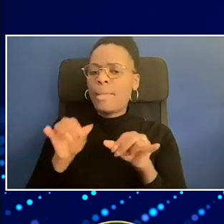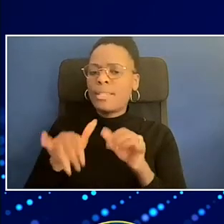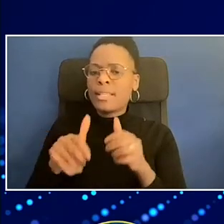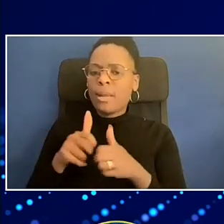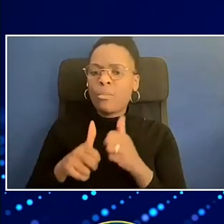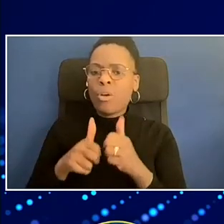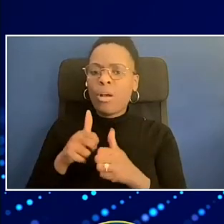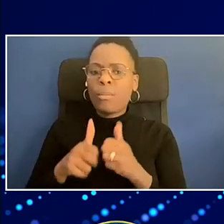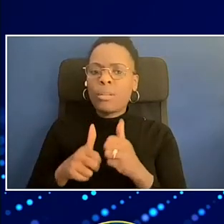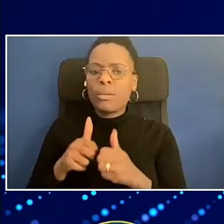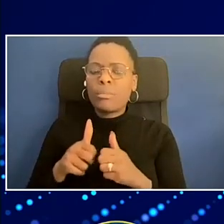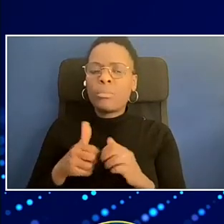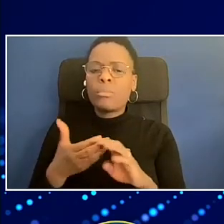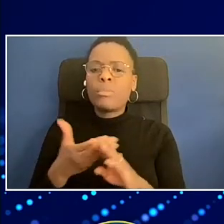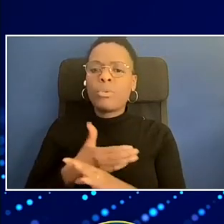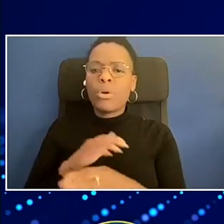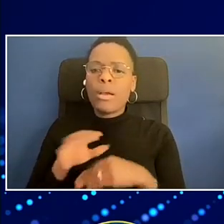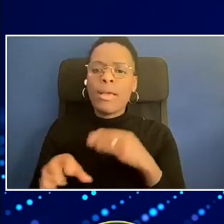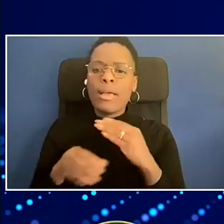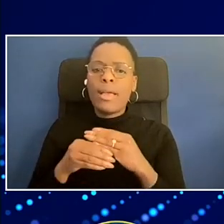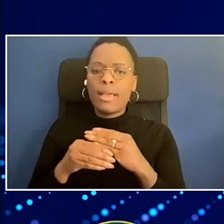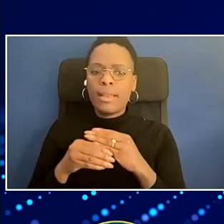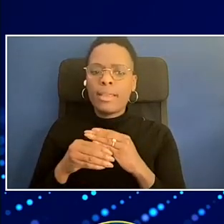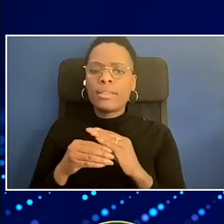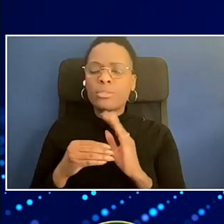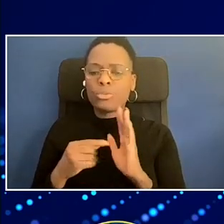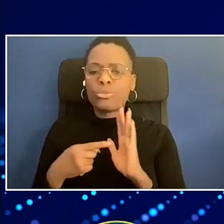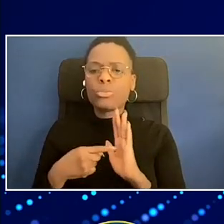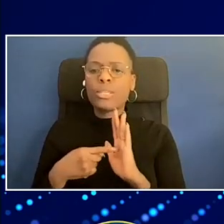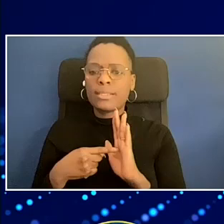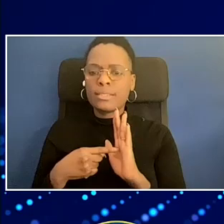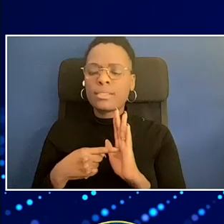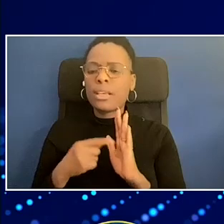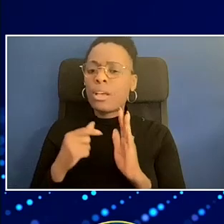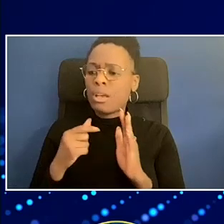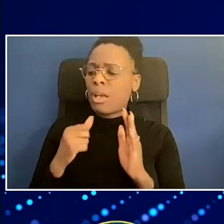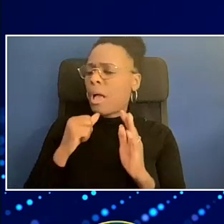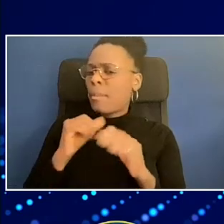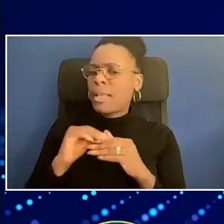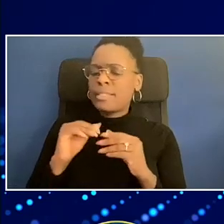of additions to this. I'm not saying we're open to that, but I think we need to know what we're talking about, what we're